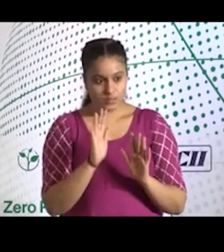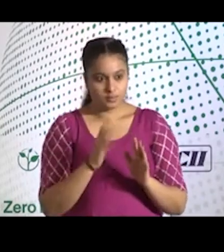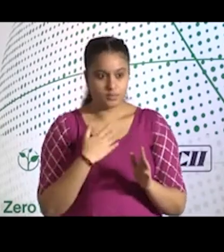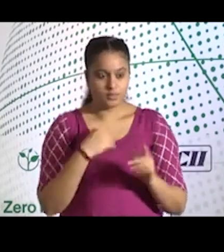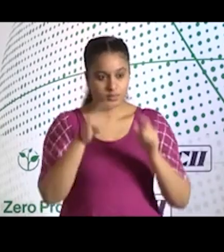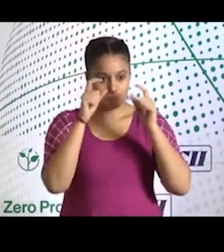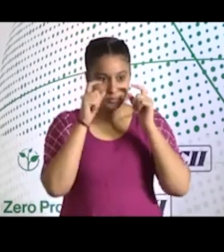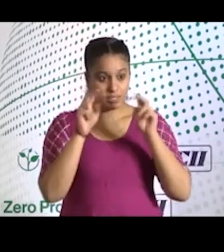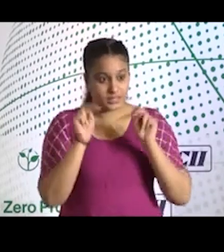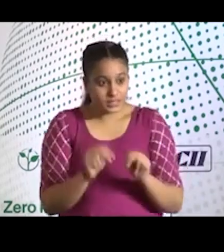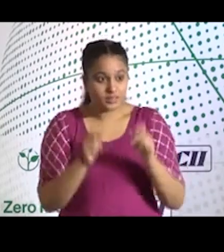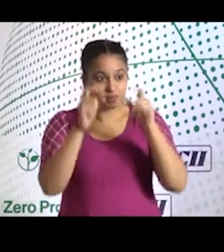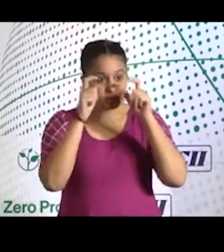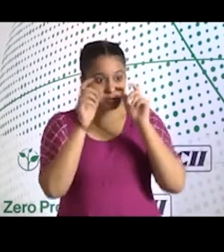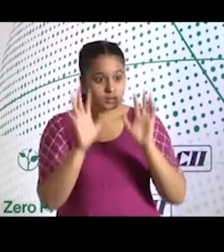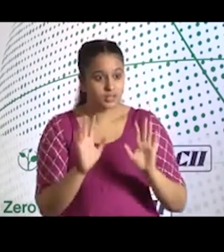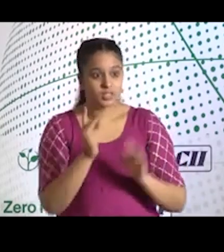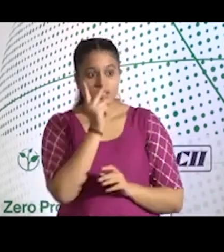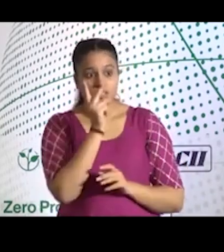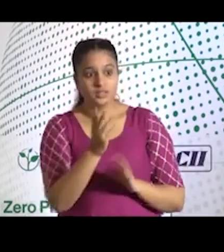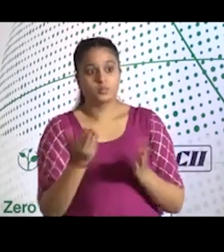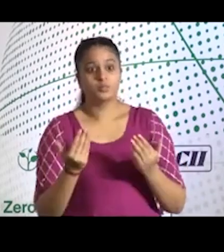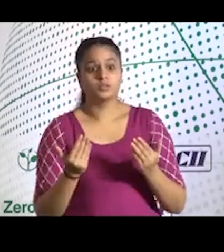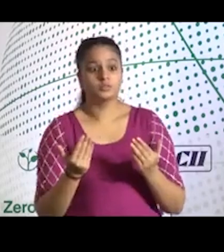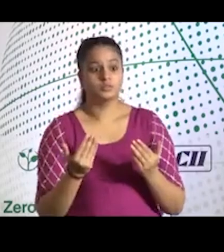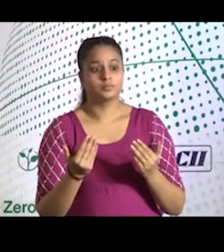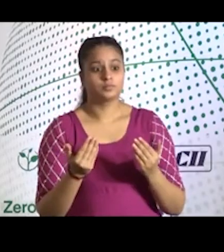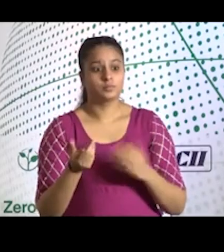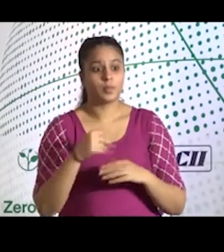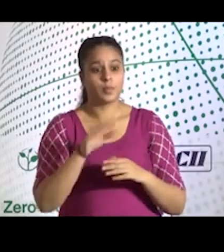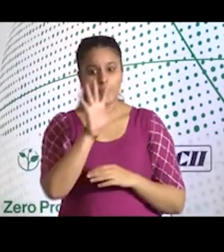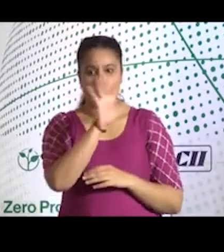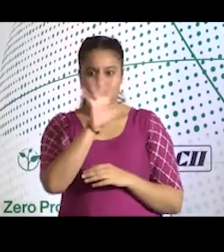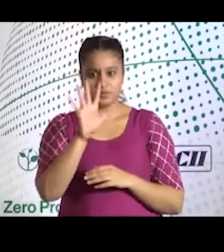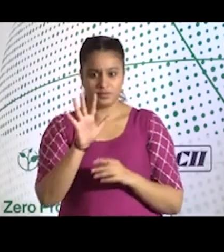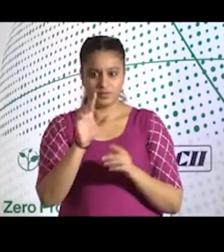and that magnifier has to be like a 55 inch TV.